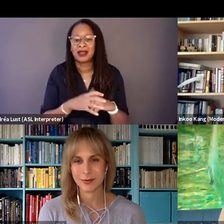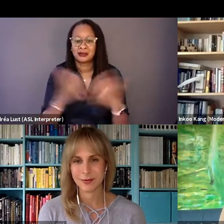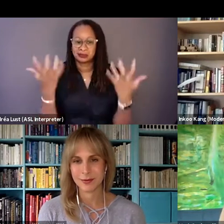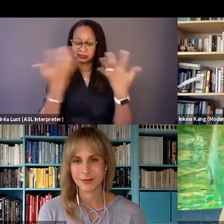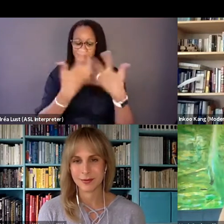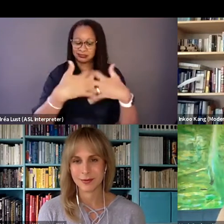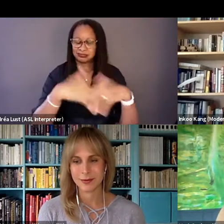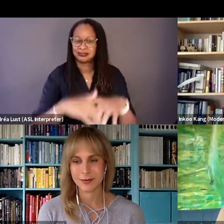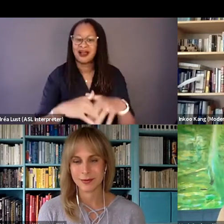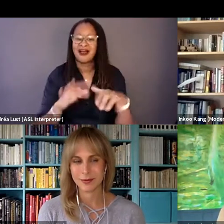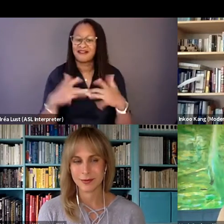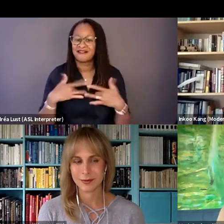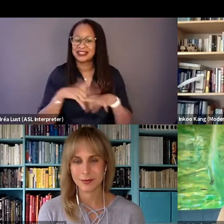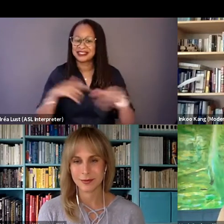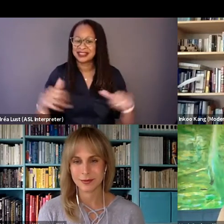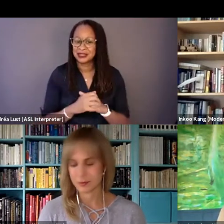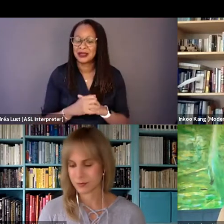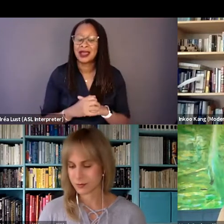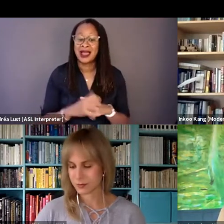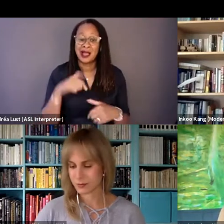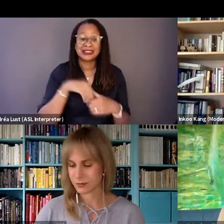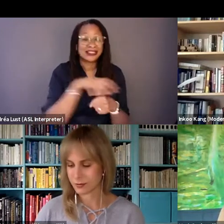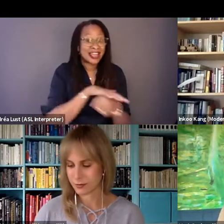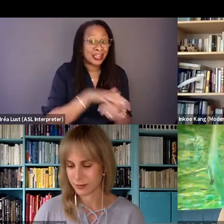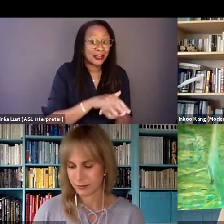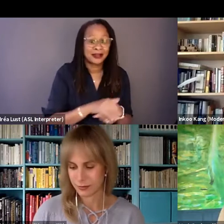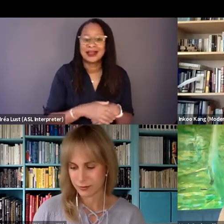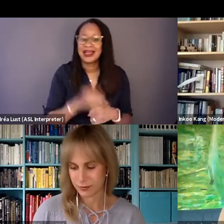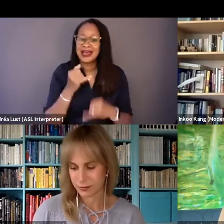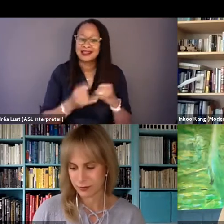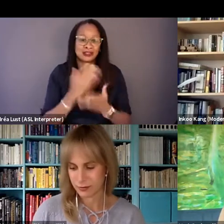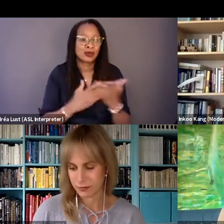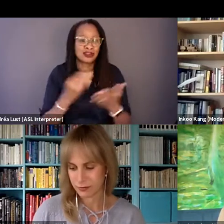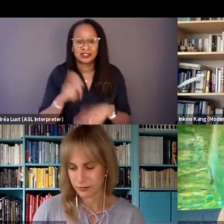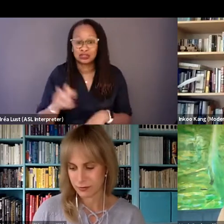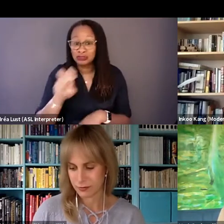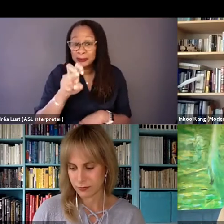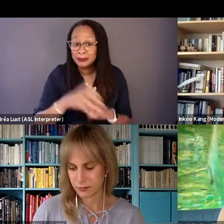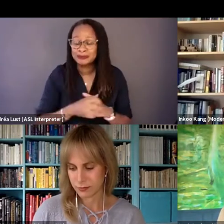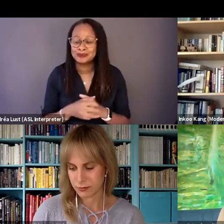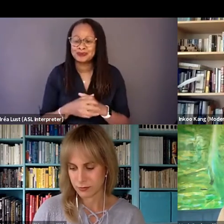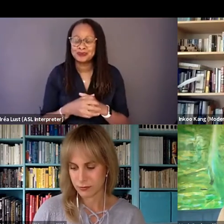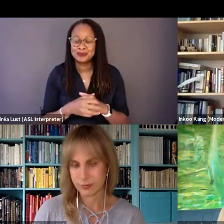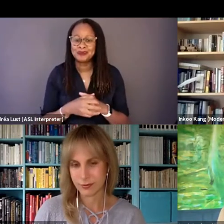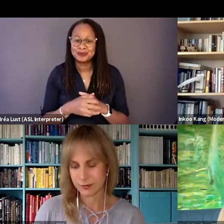where I was in his area, we were in the last leg of a trip, and it just happened.